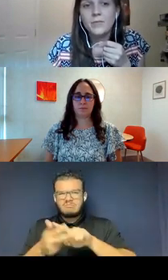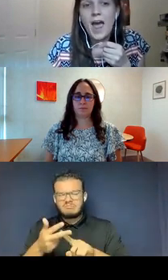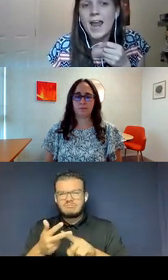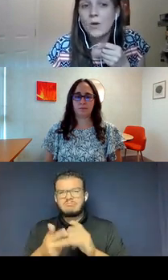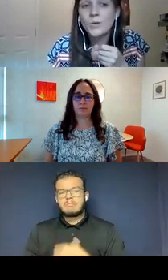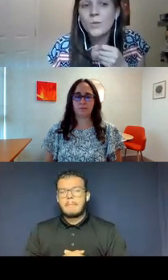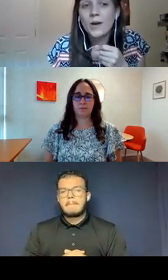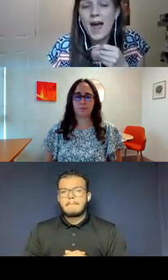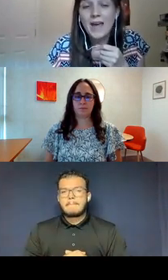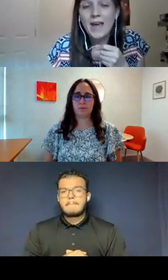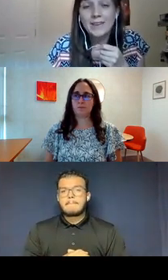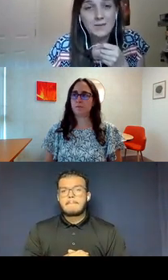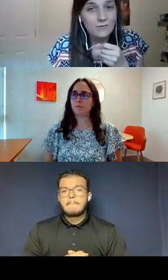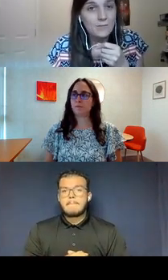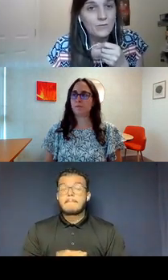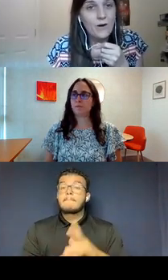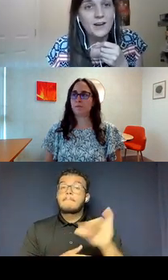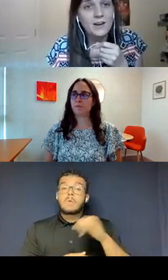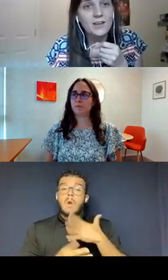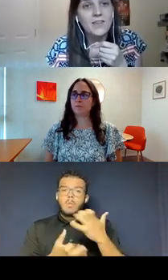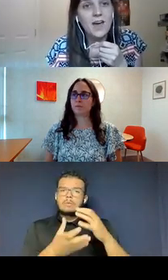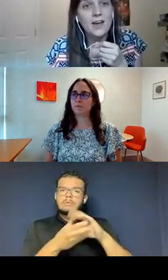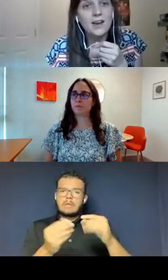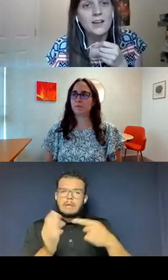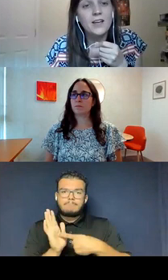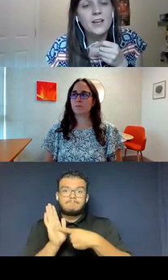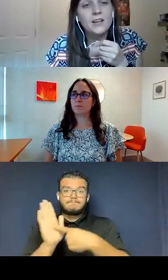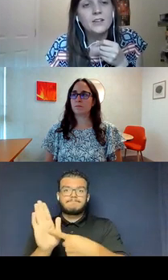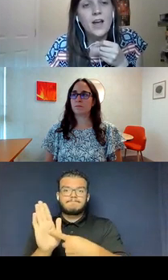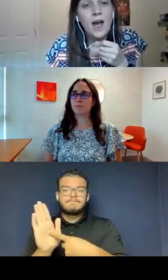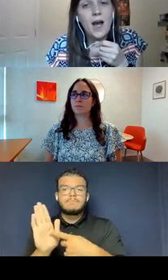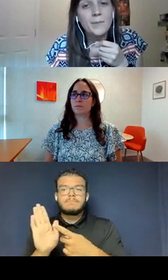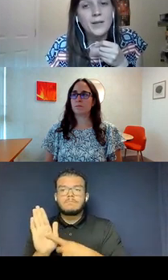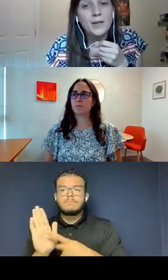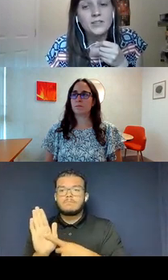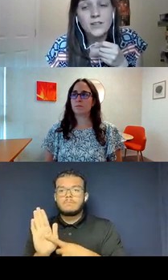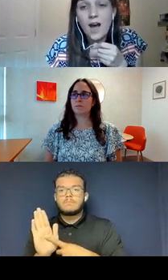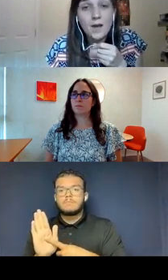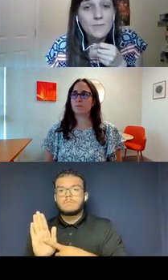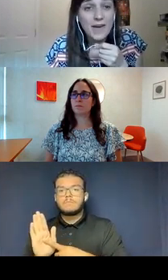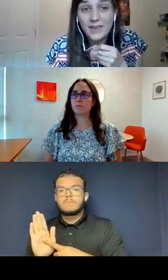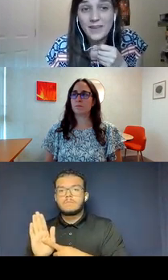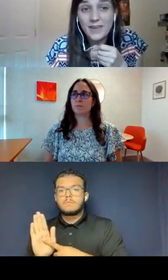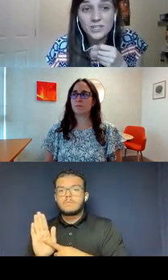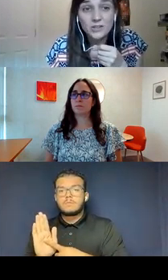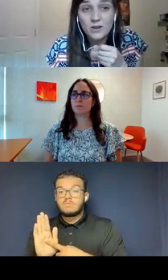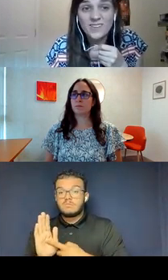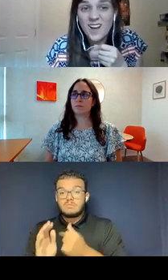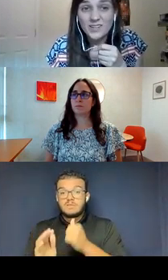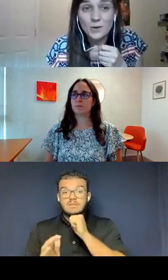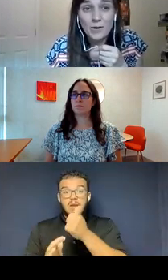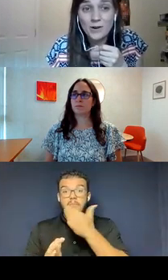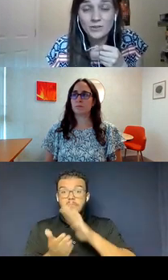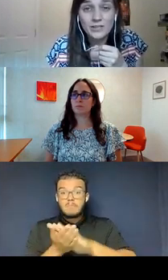And I also want to highlight before I move on that it's not a bad thing to report not served or partially